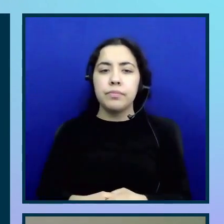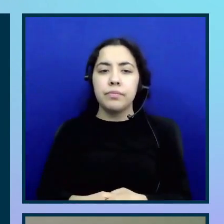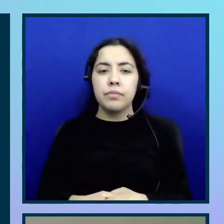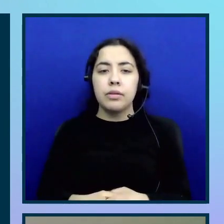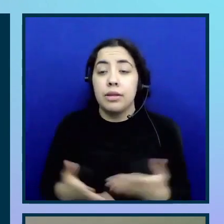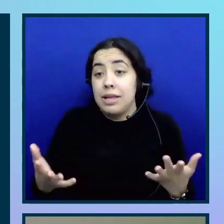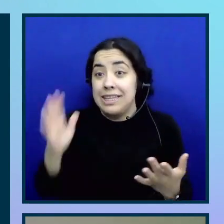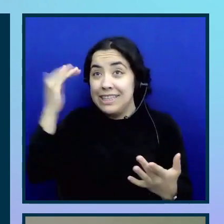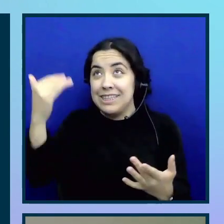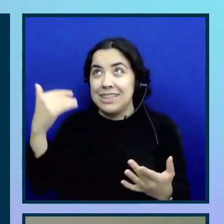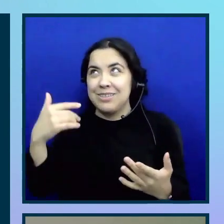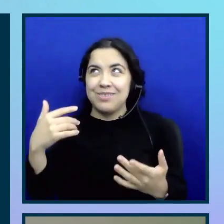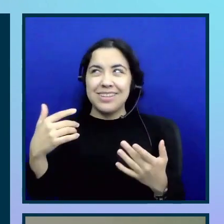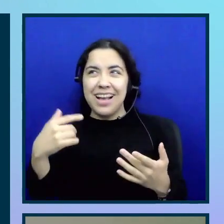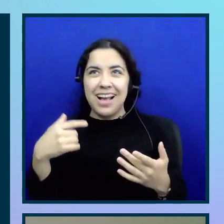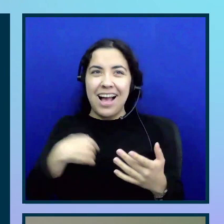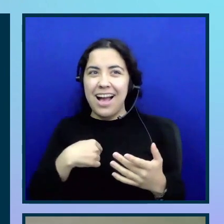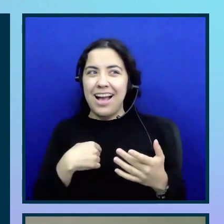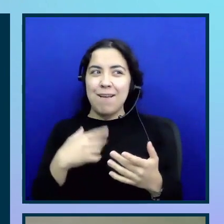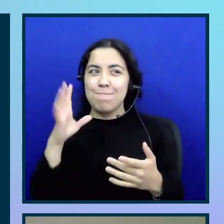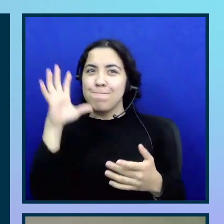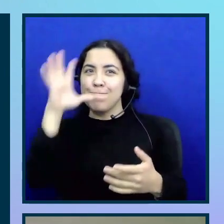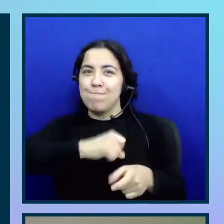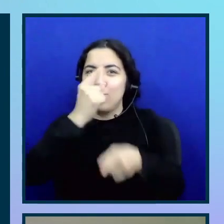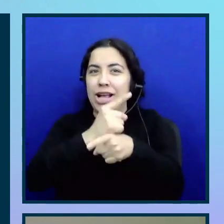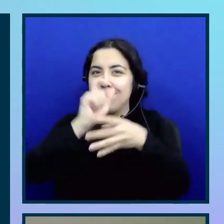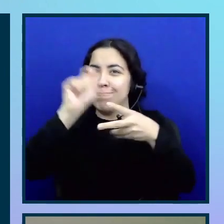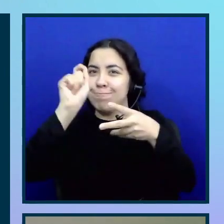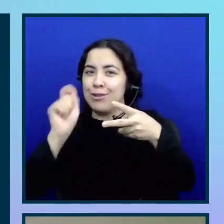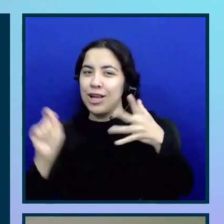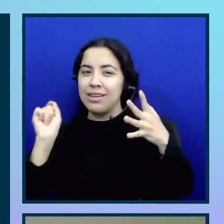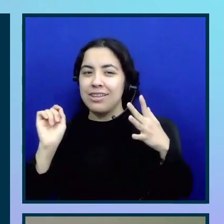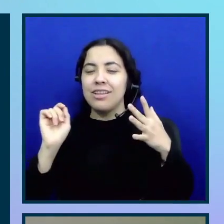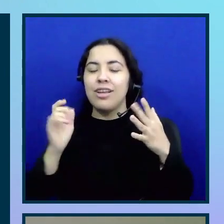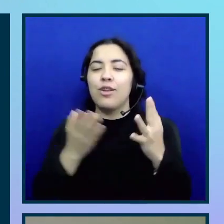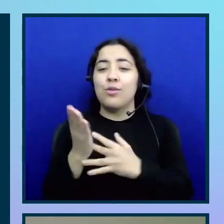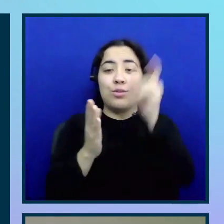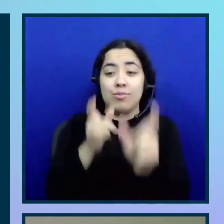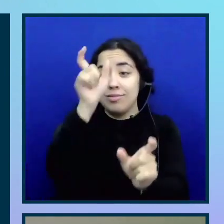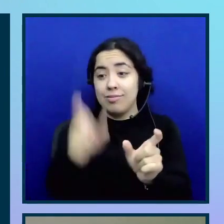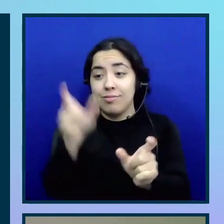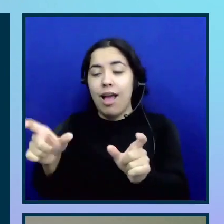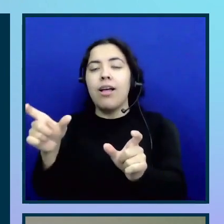'cause my assumptions were correct, which was navigating by cell and not by row worked much better putting focus on the cell,